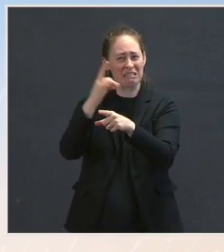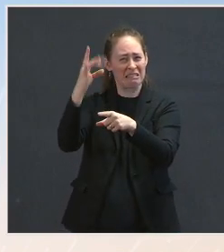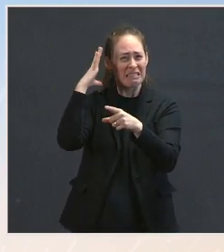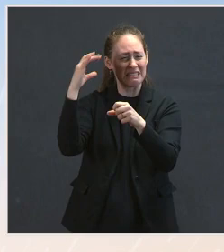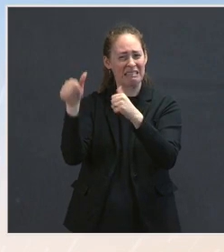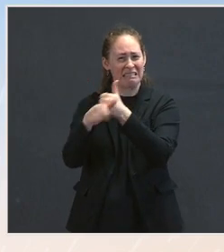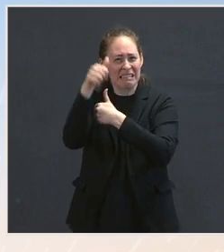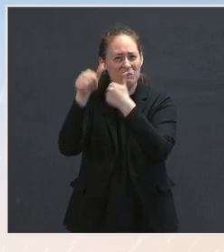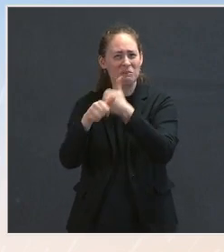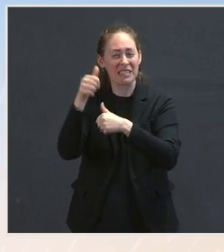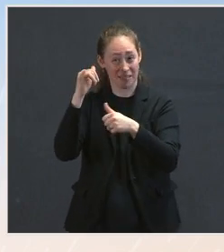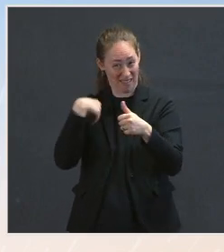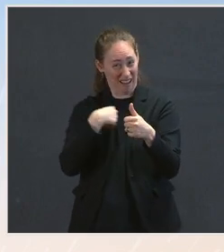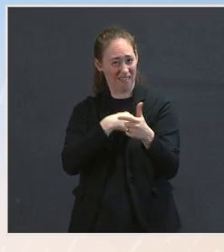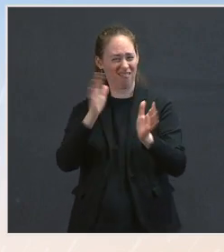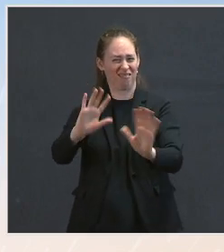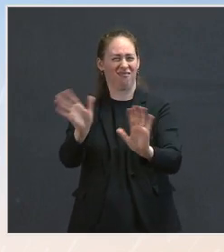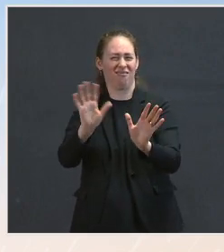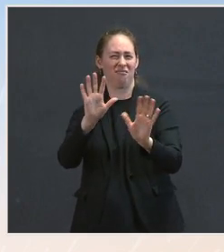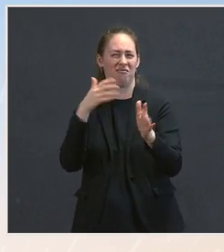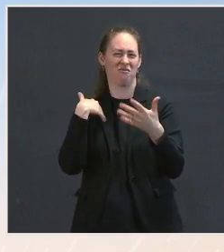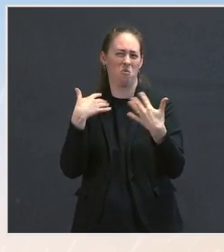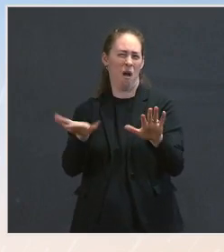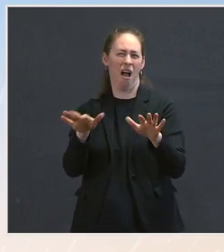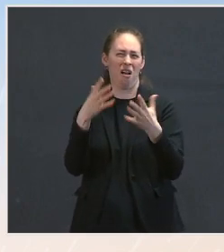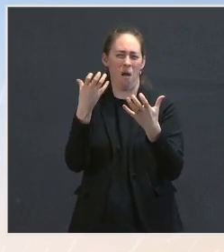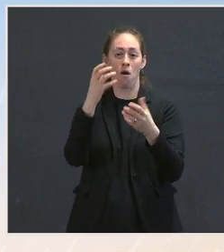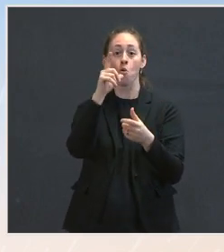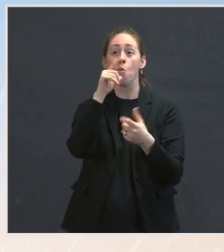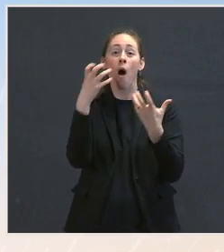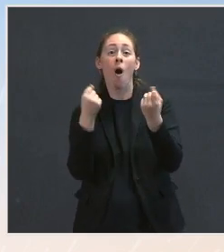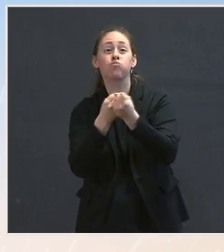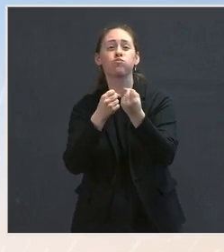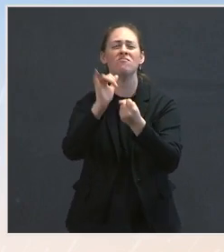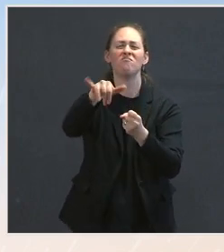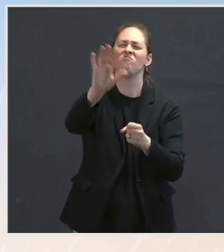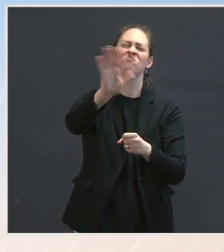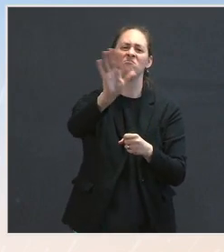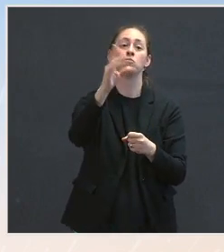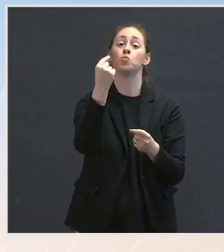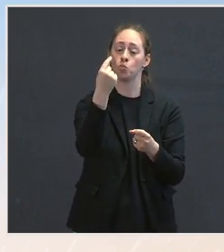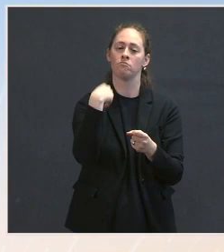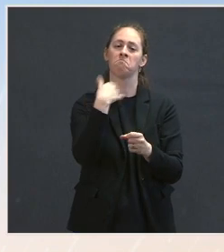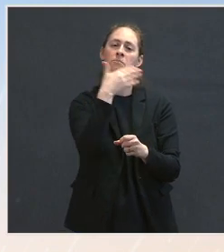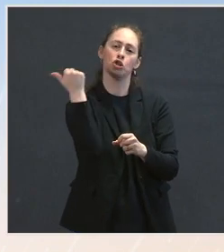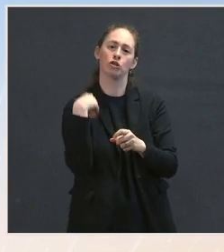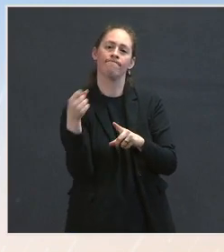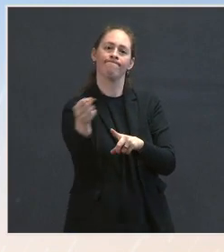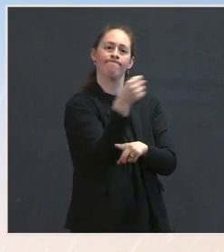I don't think anyone would support that option. We send them to families that have not been vetted -- we've seen challenges with that in the past